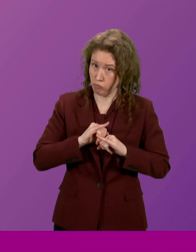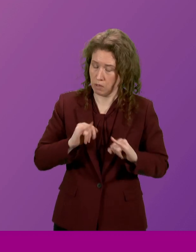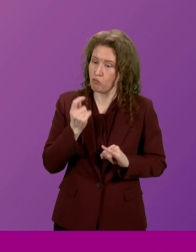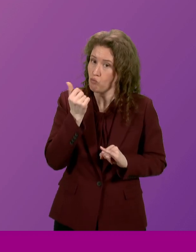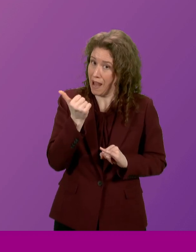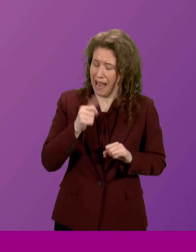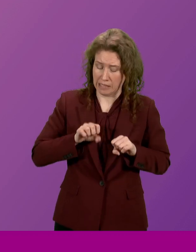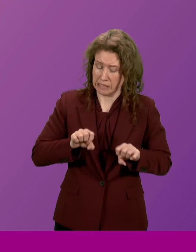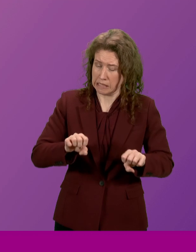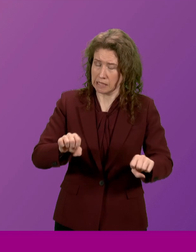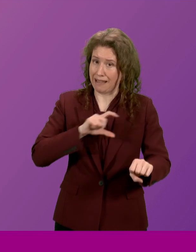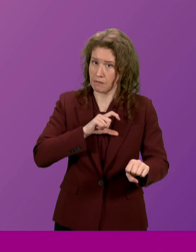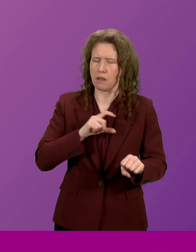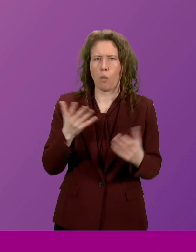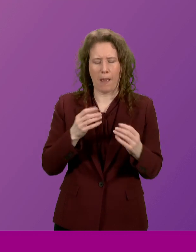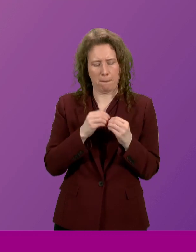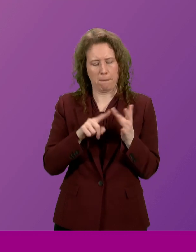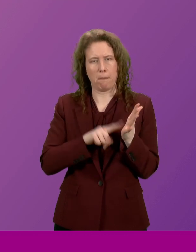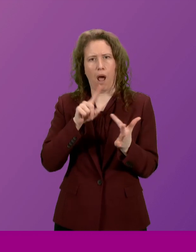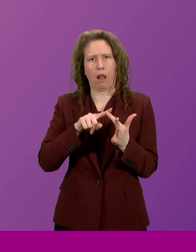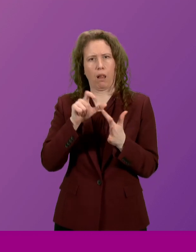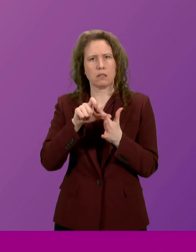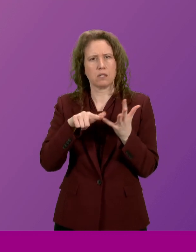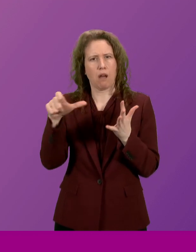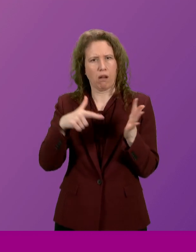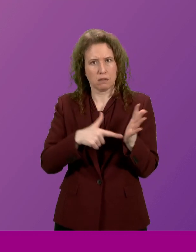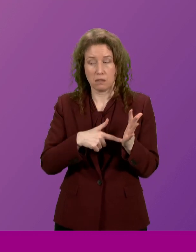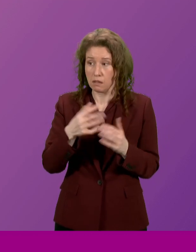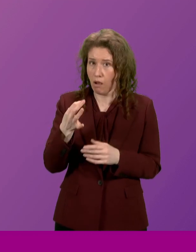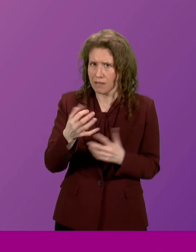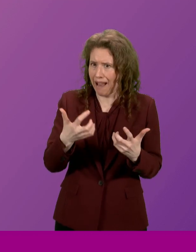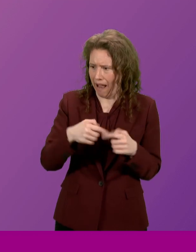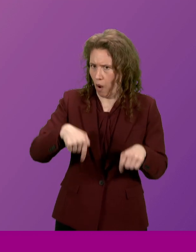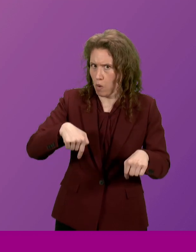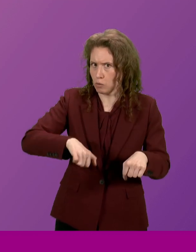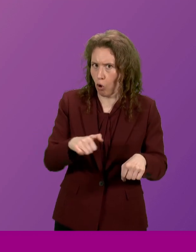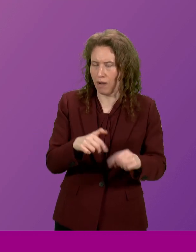duct. How are the Scottish Government and NHS Scotland supporting those diagnosed